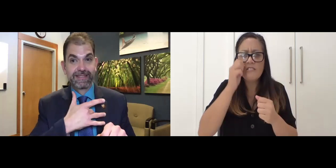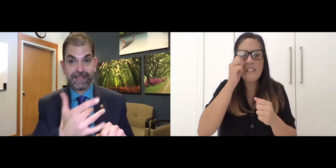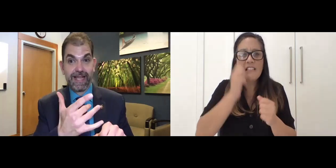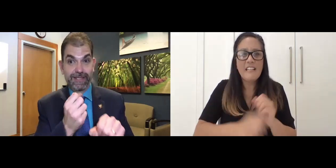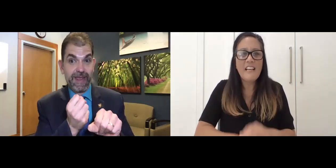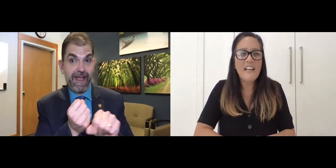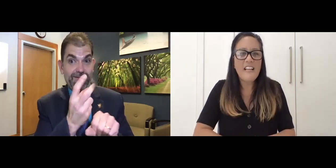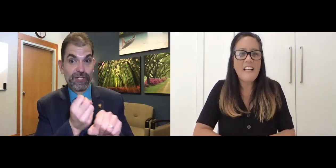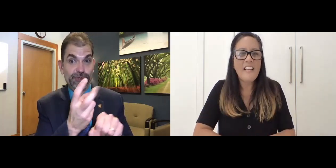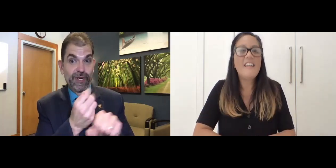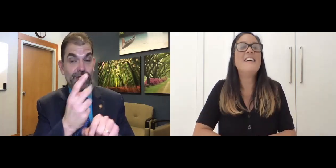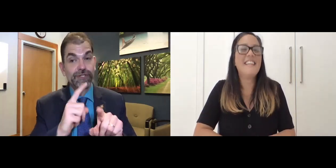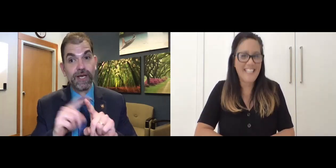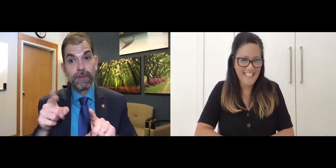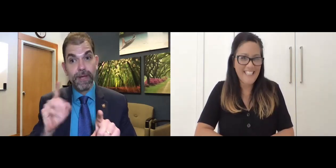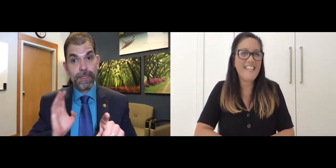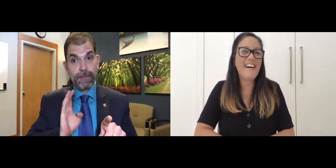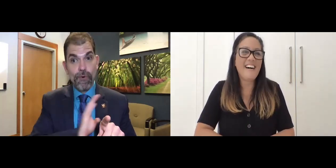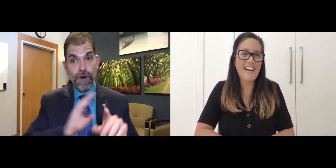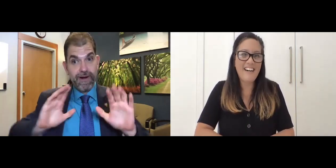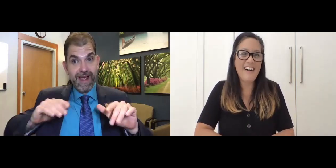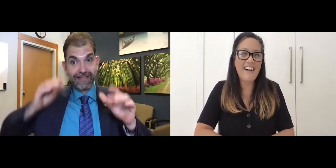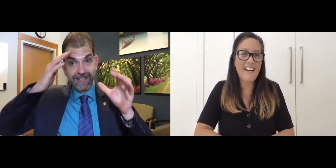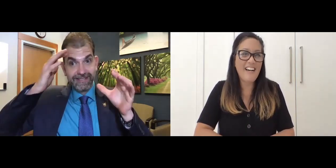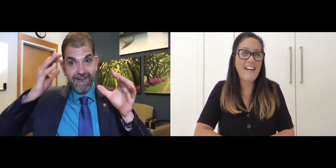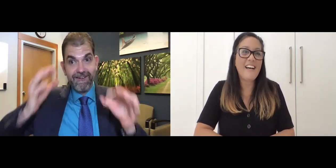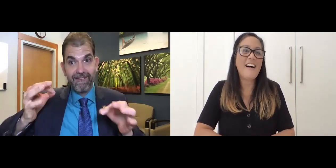it semi-annual? It's every two years so the board hasn't